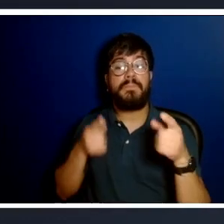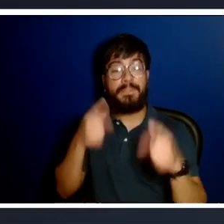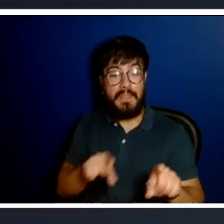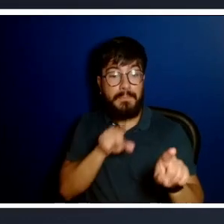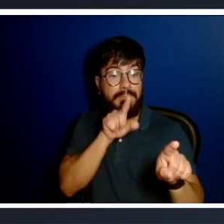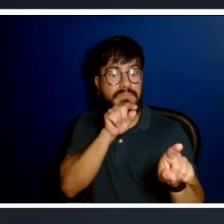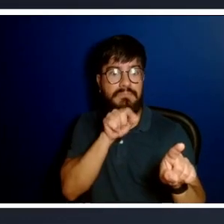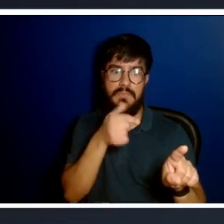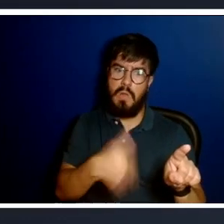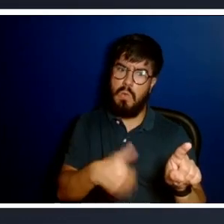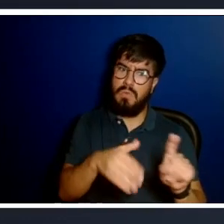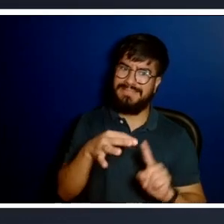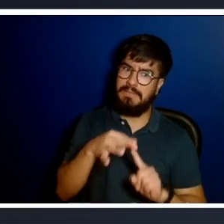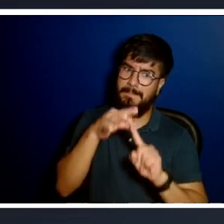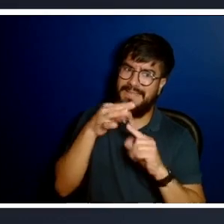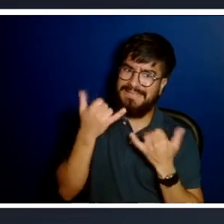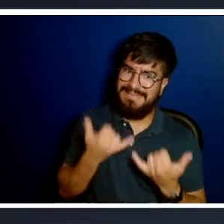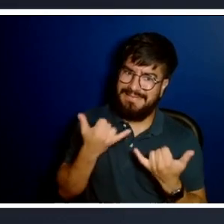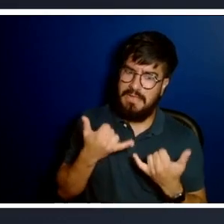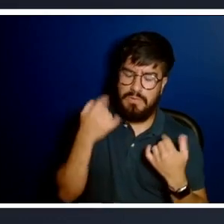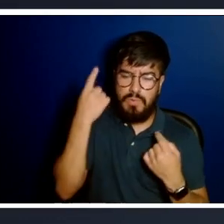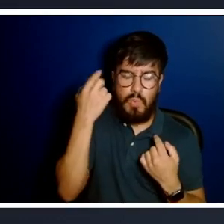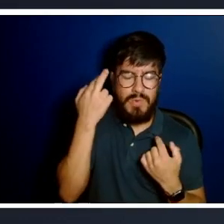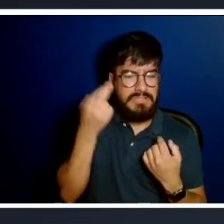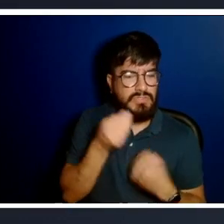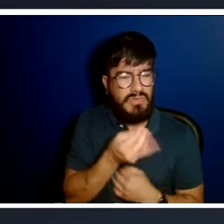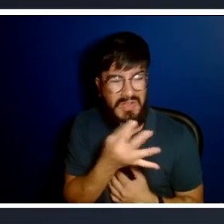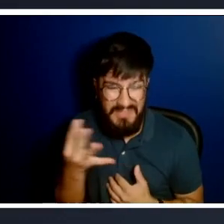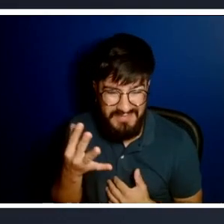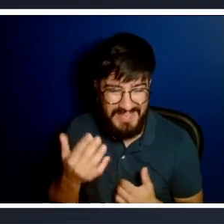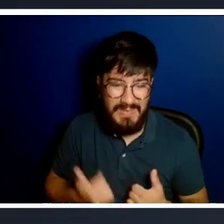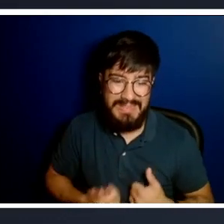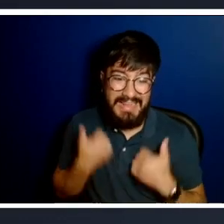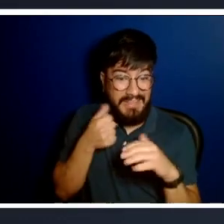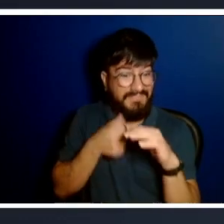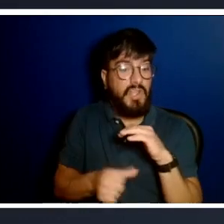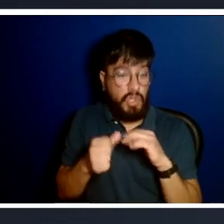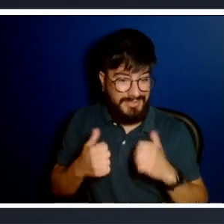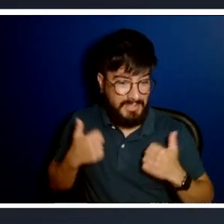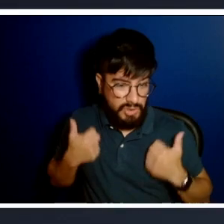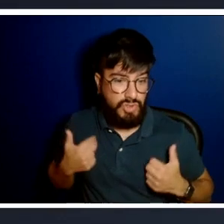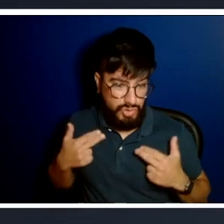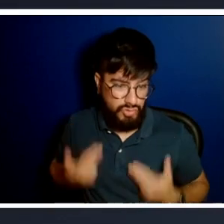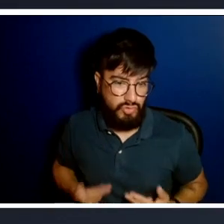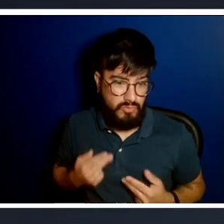right now because there are so few. They only live in human care. They're actually only in housed